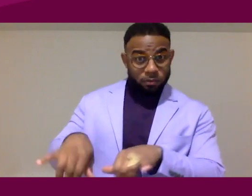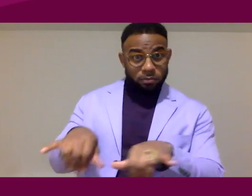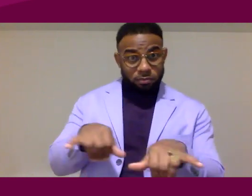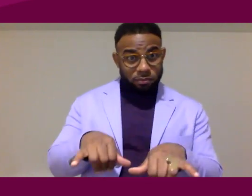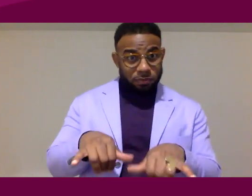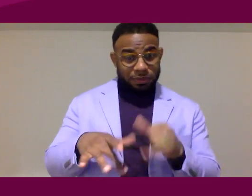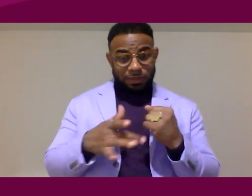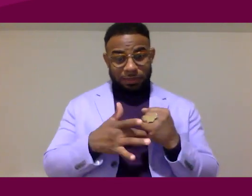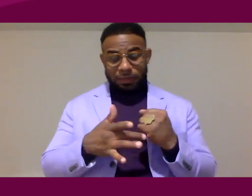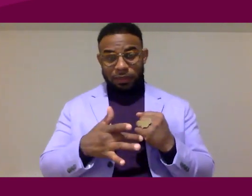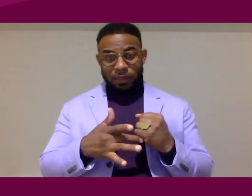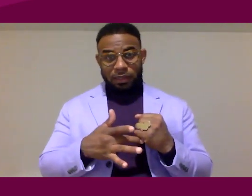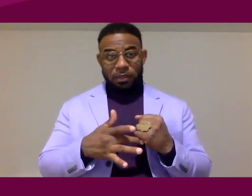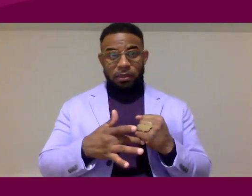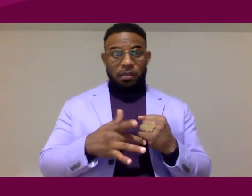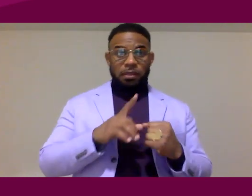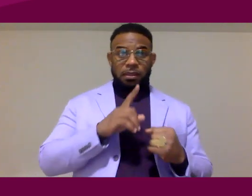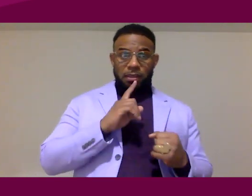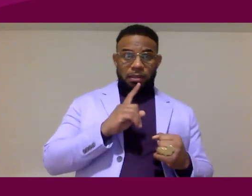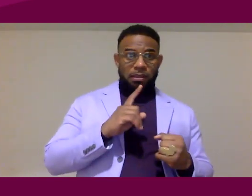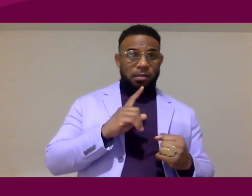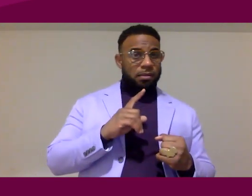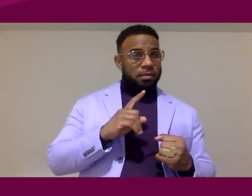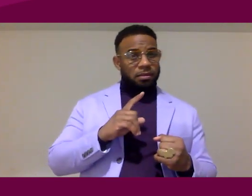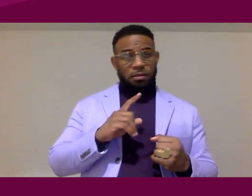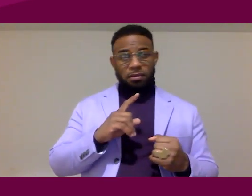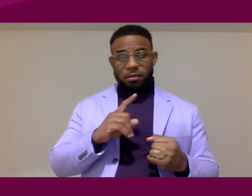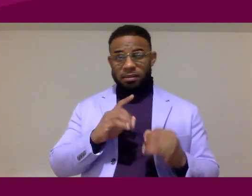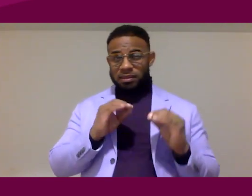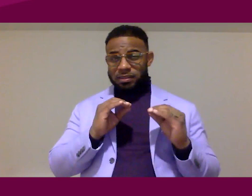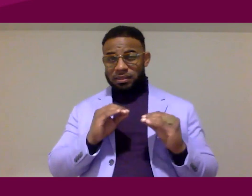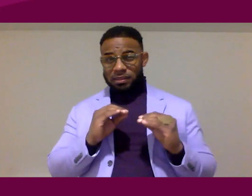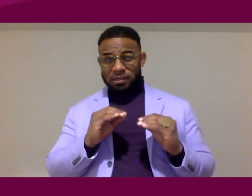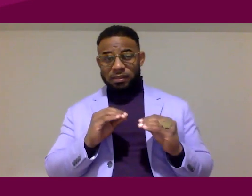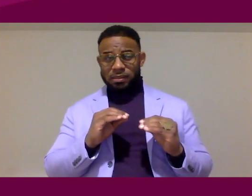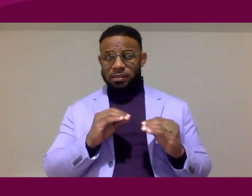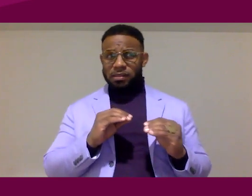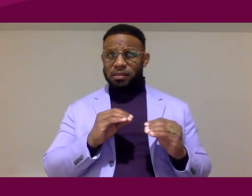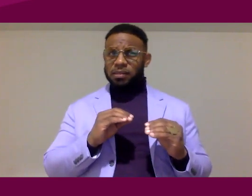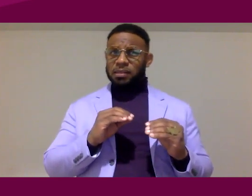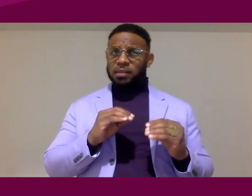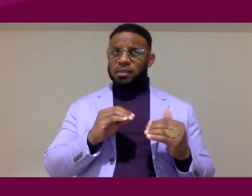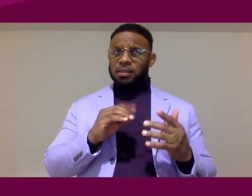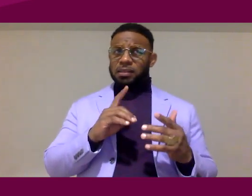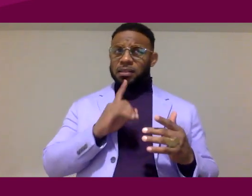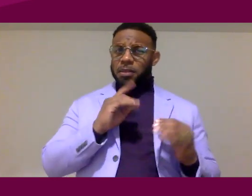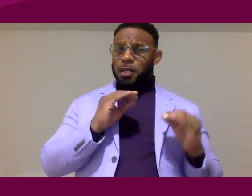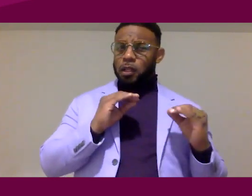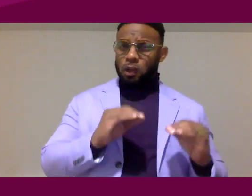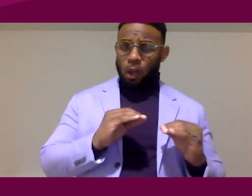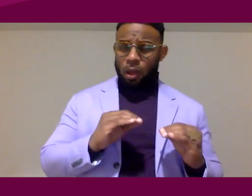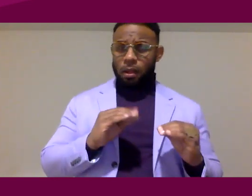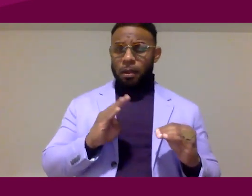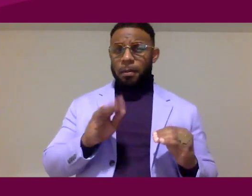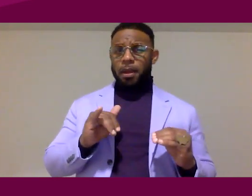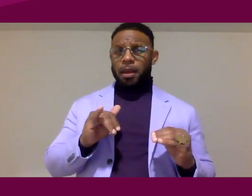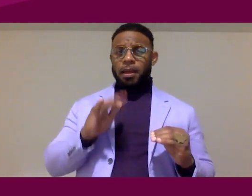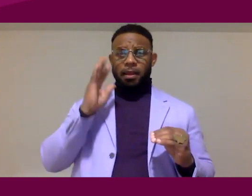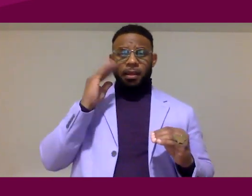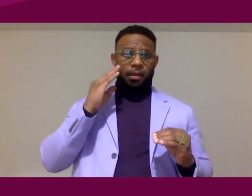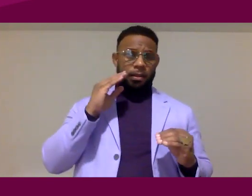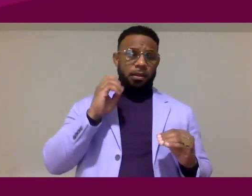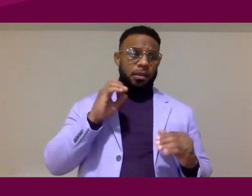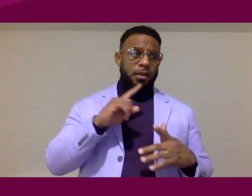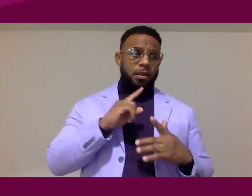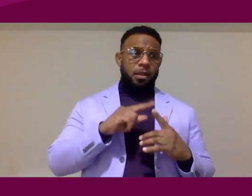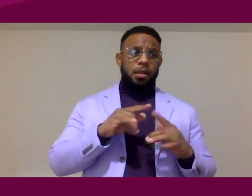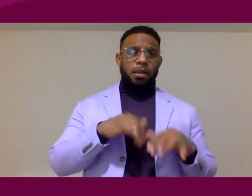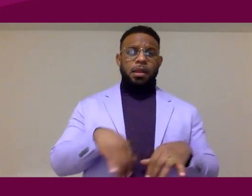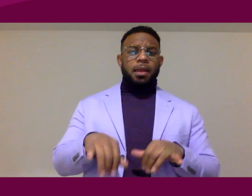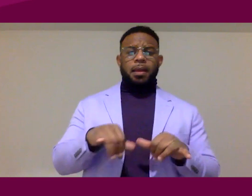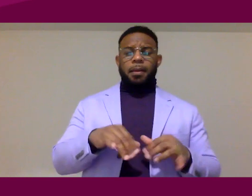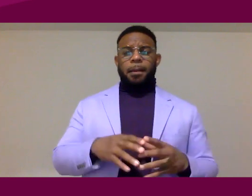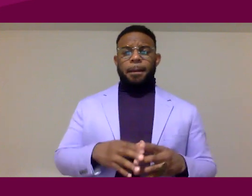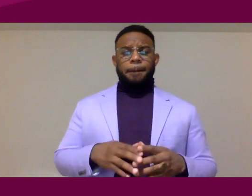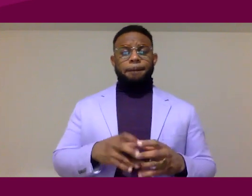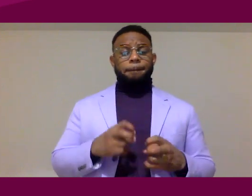The technology is teaching, it's being taught by the experiences that are common amongst